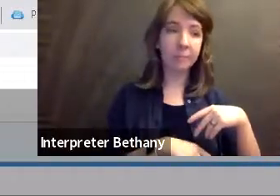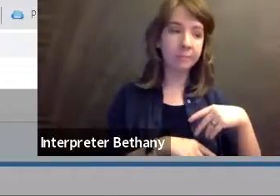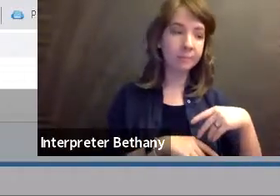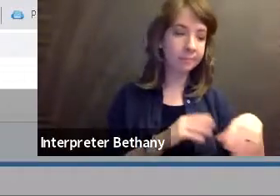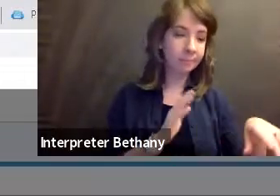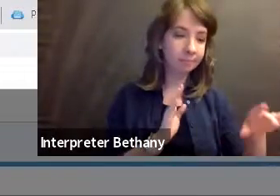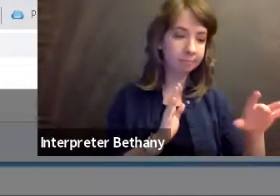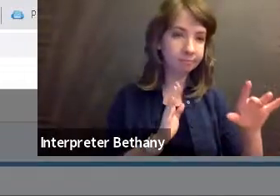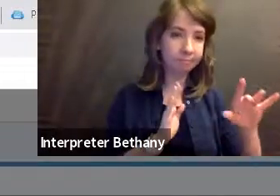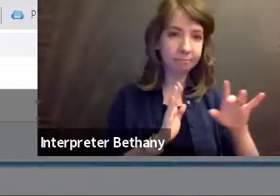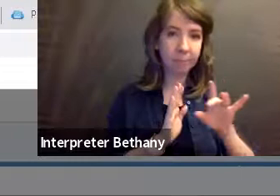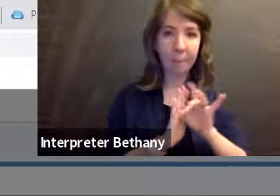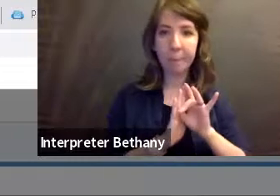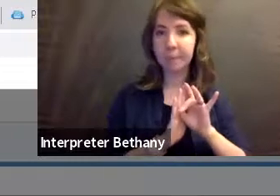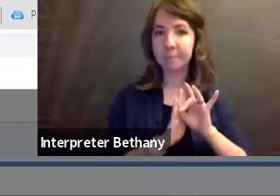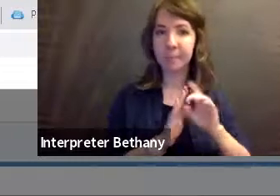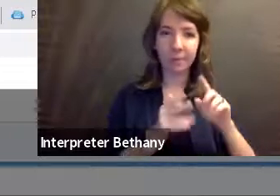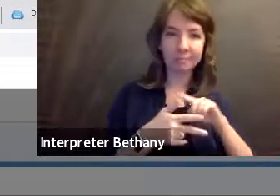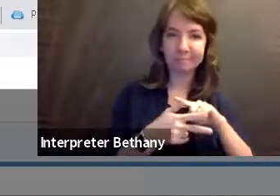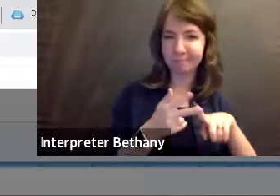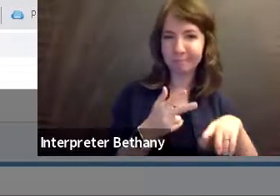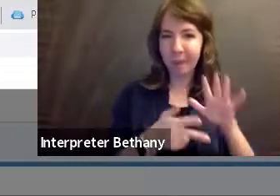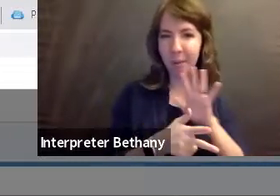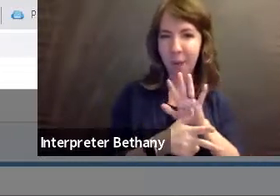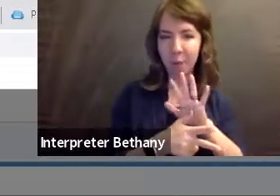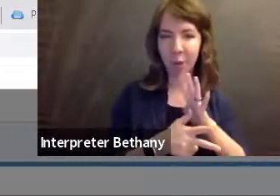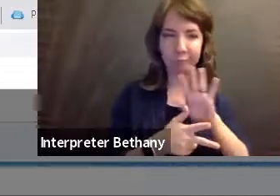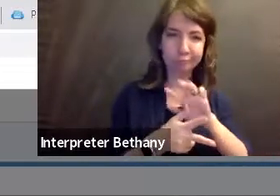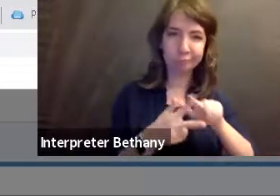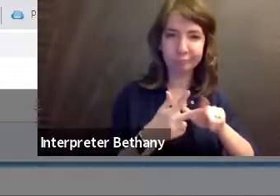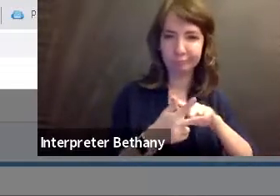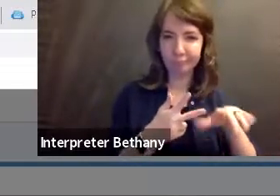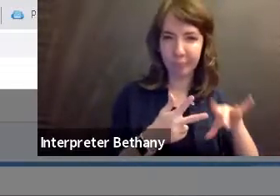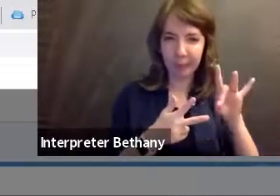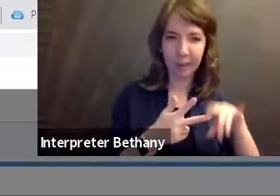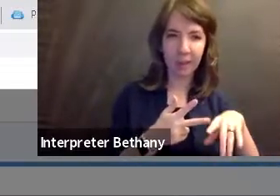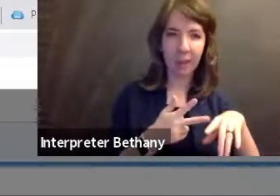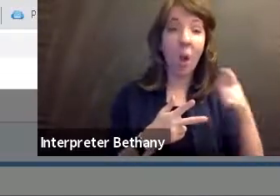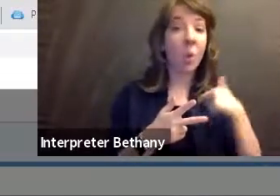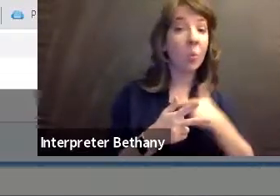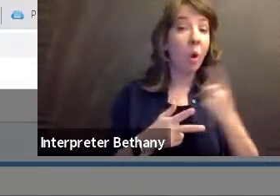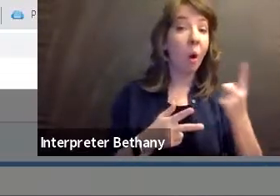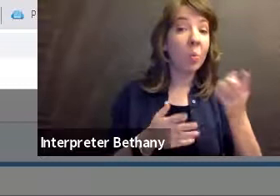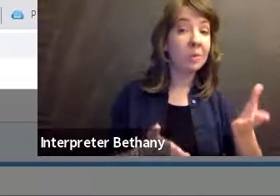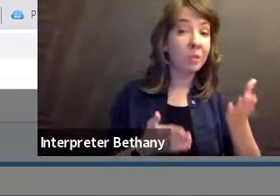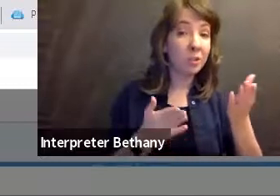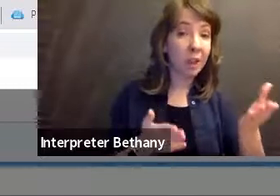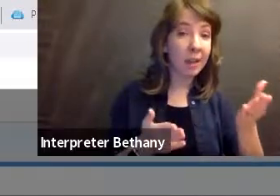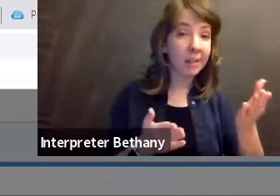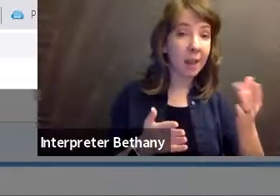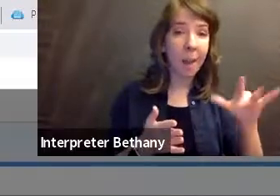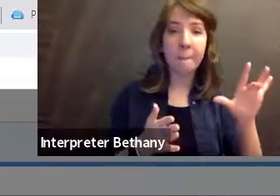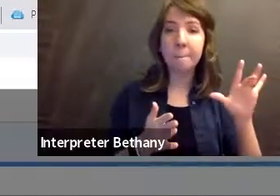Linda Kobashigawa: Popular citation style so you can select one of those. We always suggest just select advance select advance all the time.